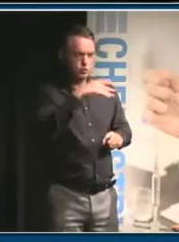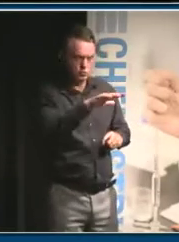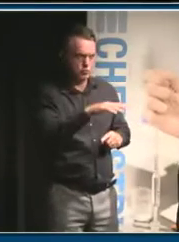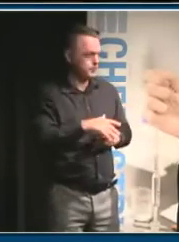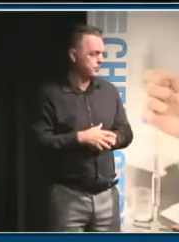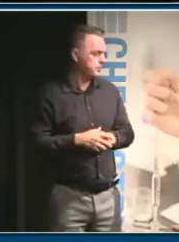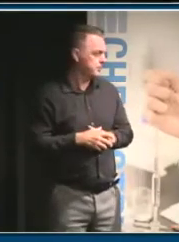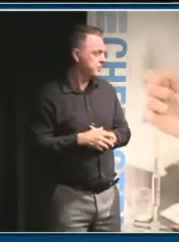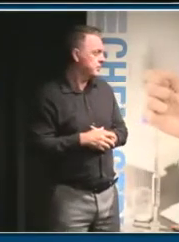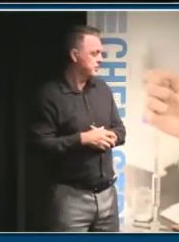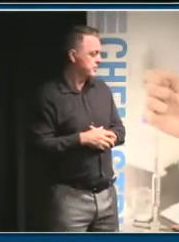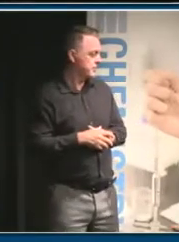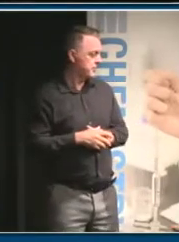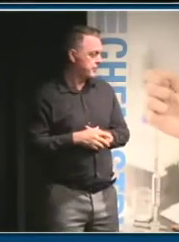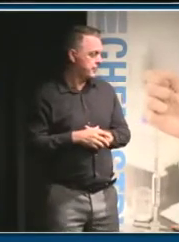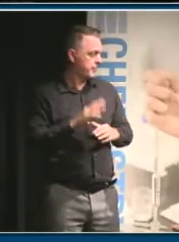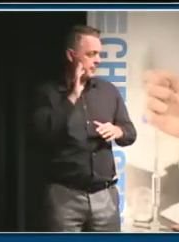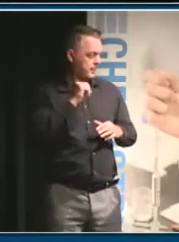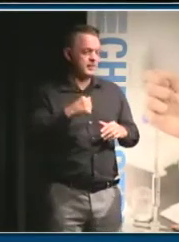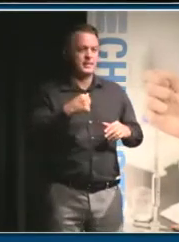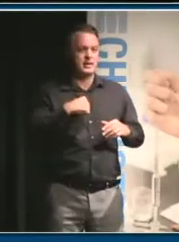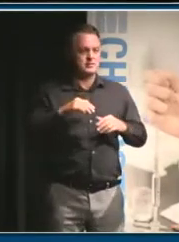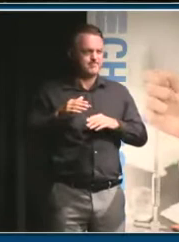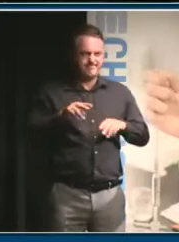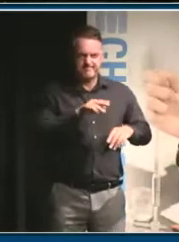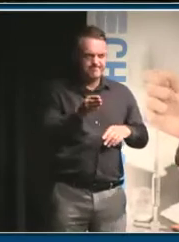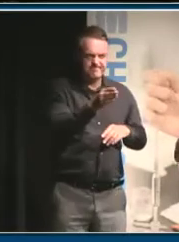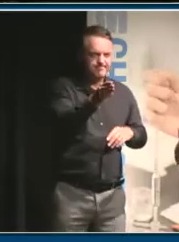what it was but I guess they go into international waters and find illegal fisher people doing